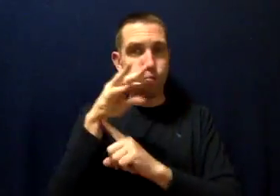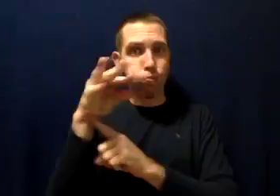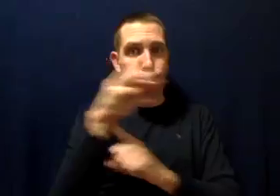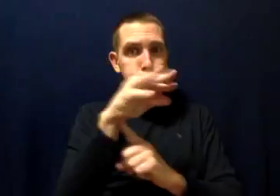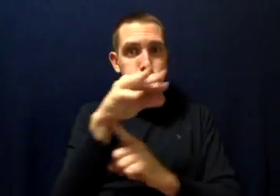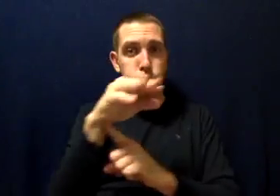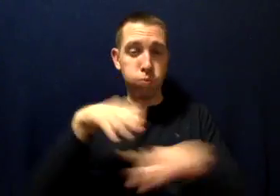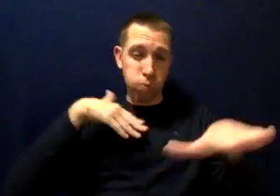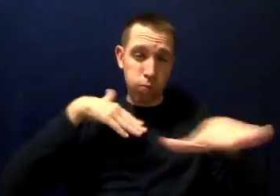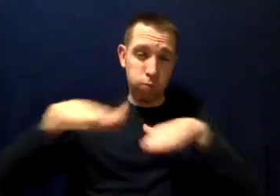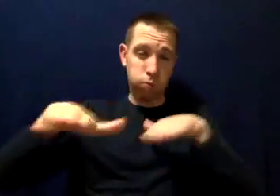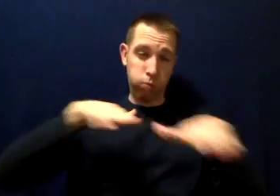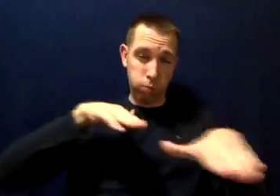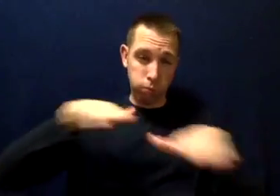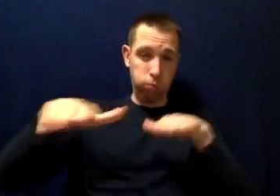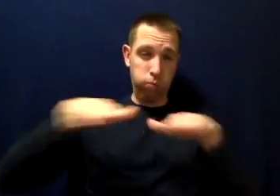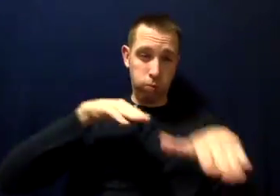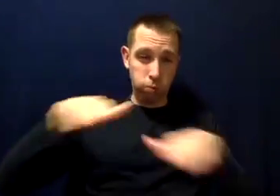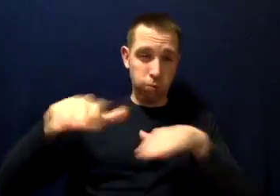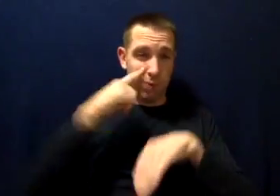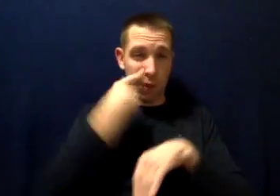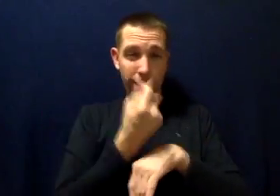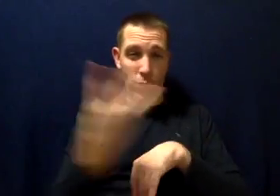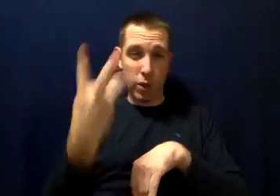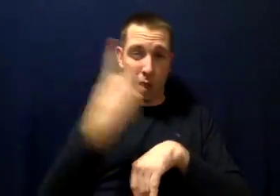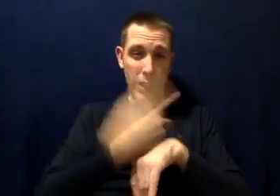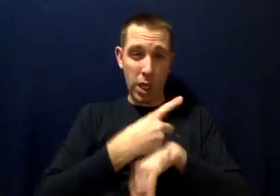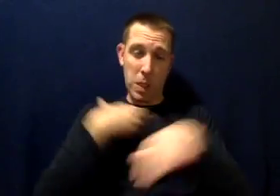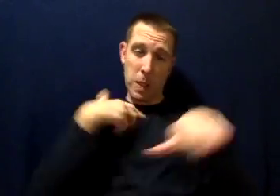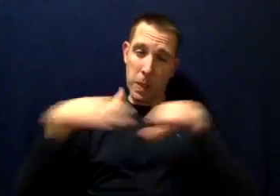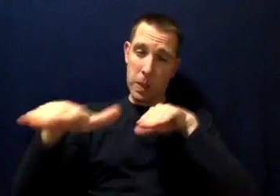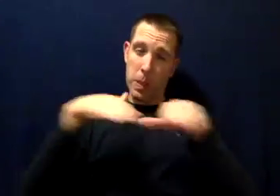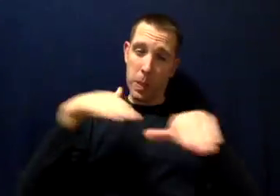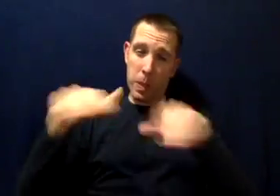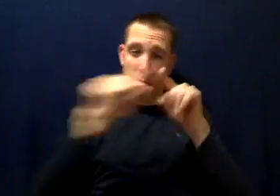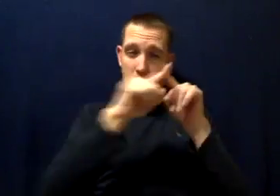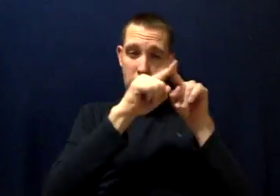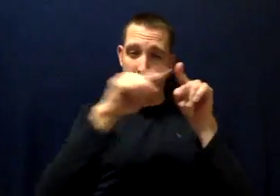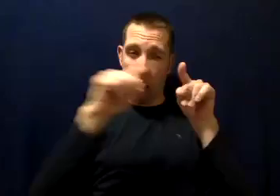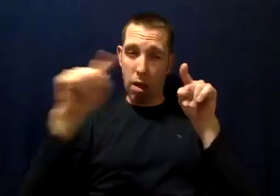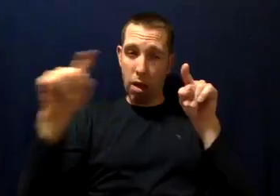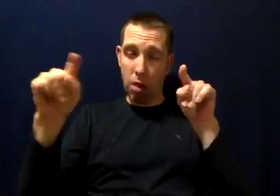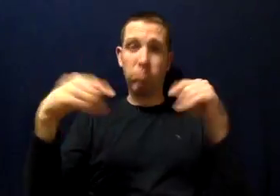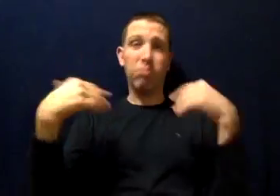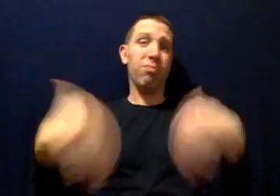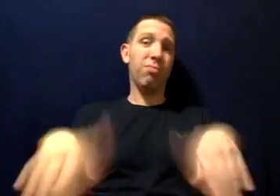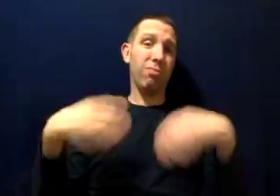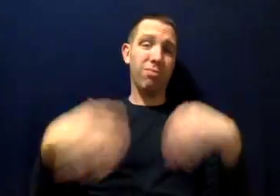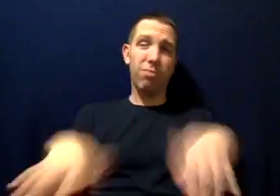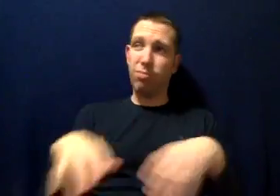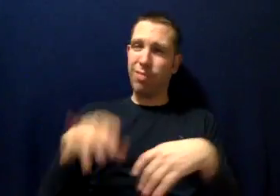This trip was videotaped as the group hiked for days along a trail.